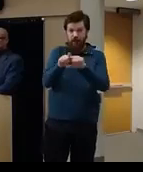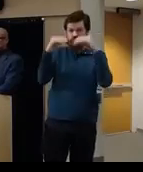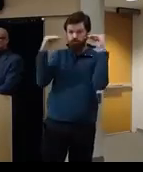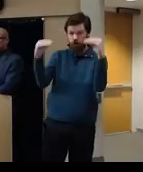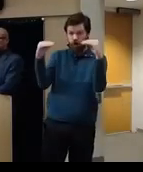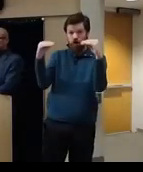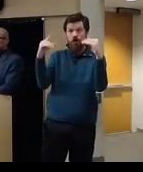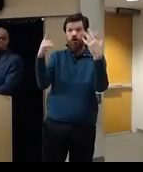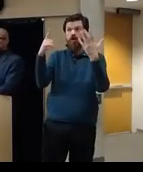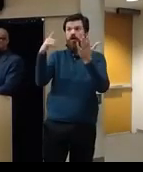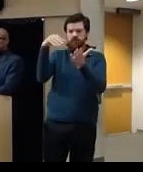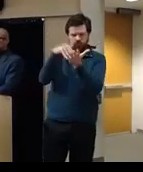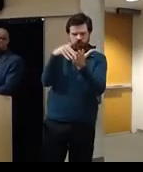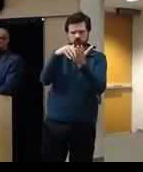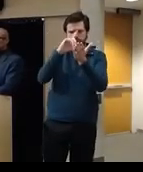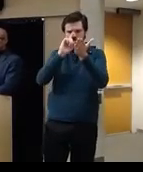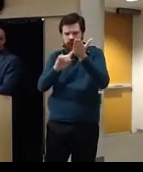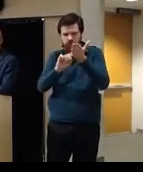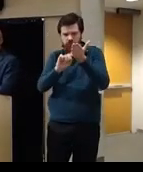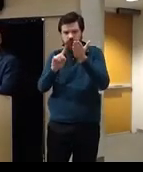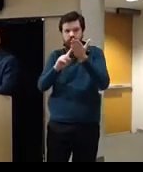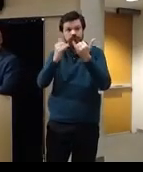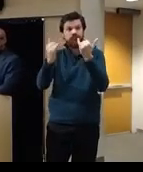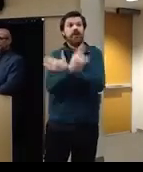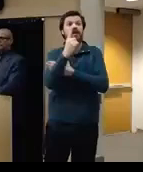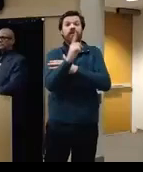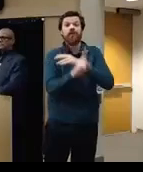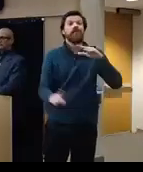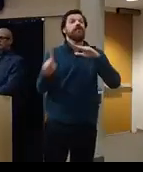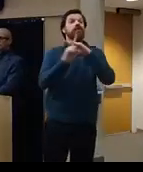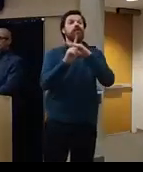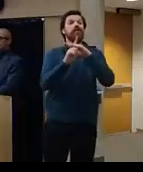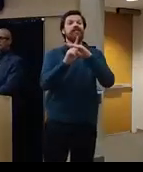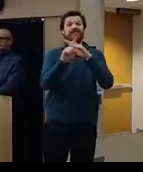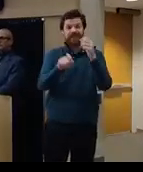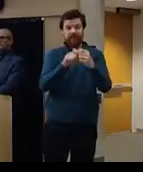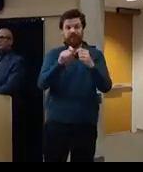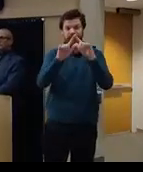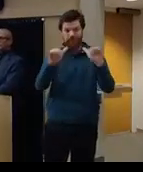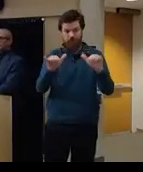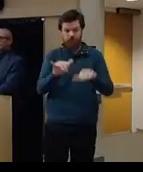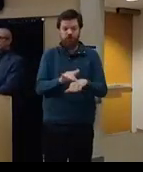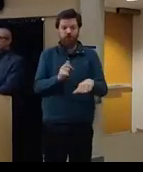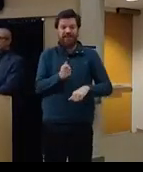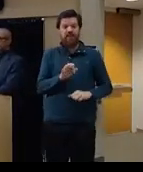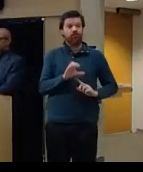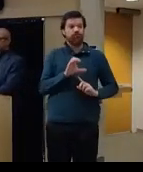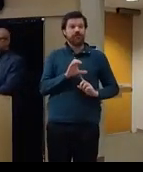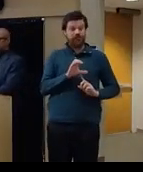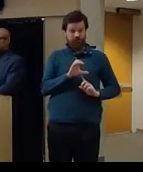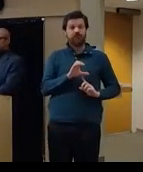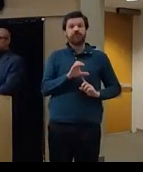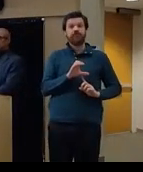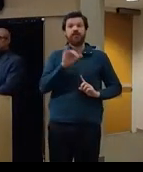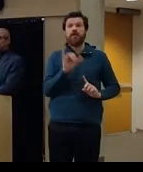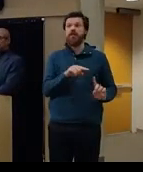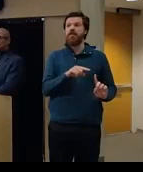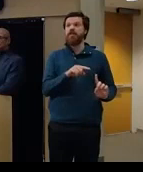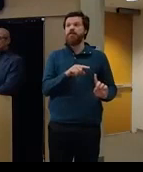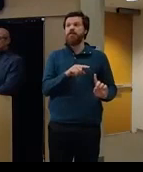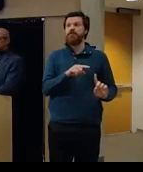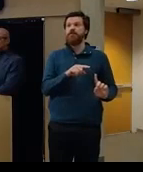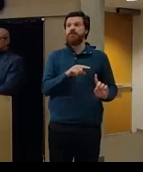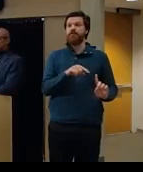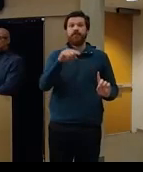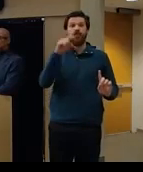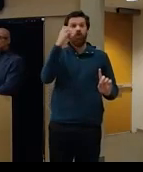and investigated today emerged at the very same time the early 1900s that this European cultural